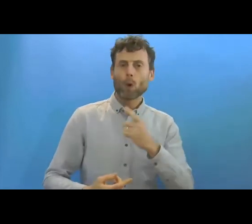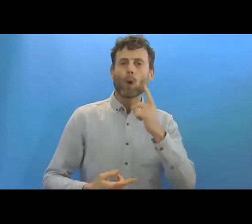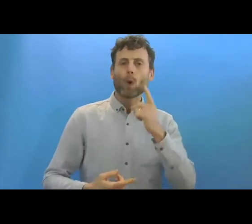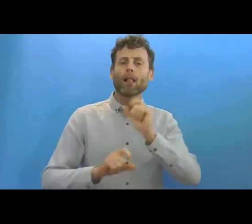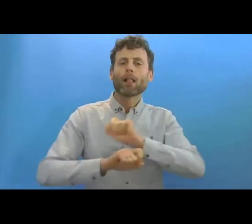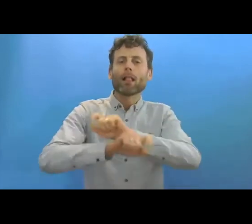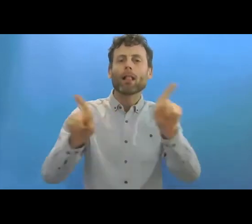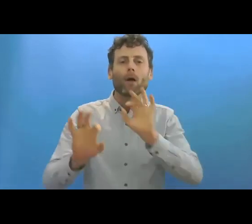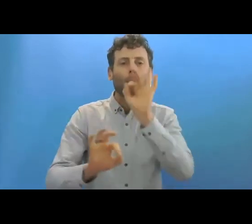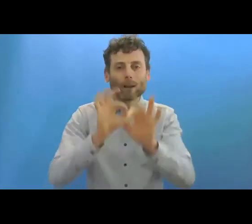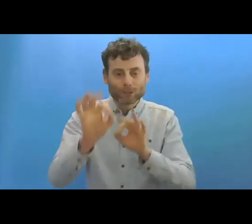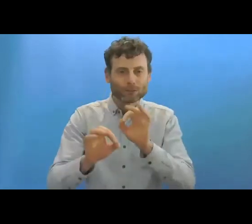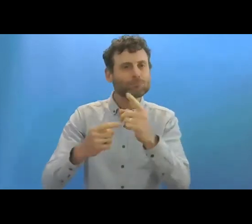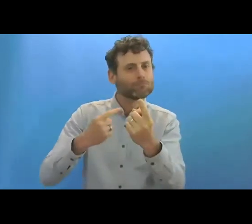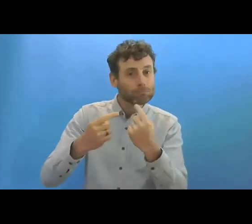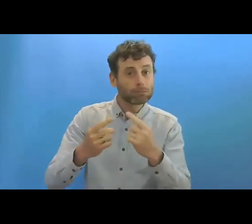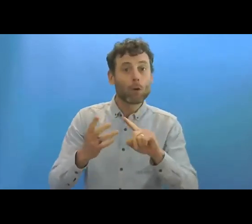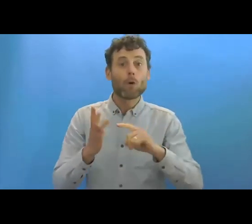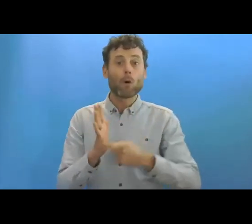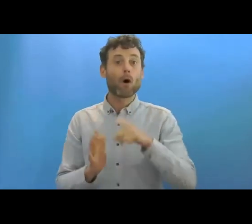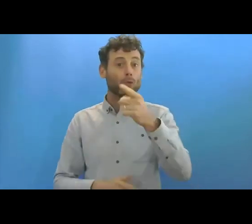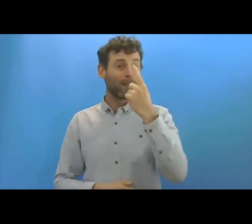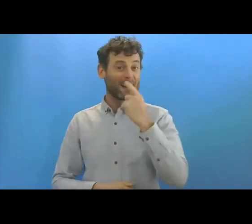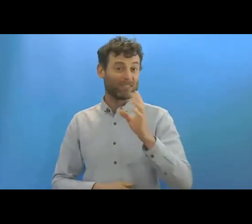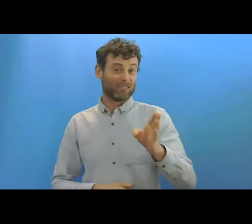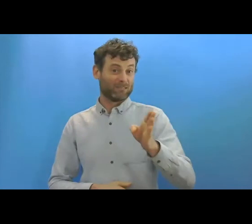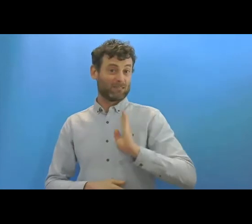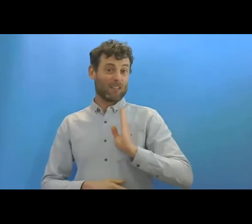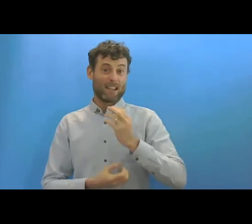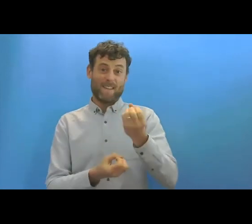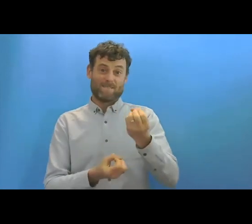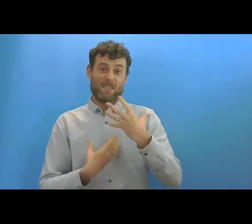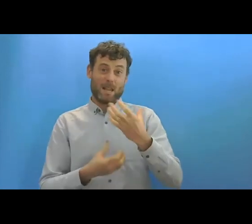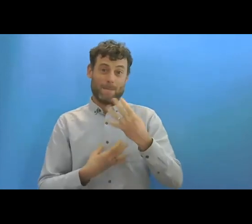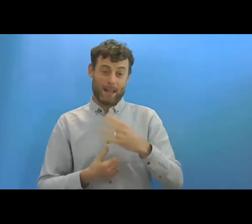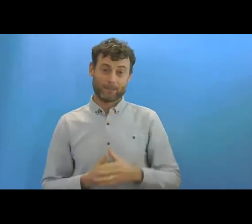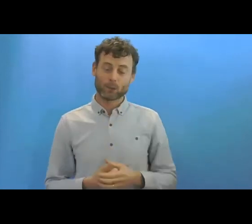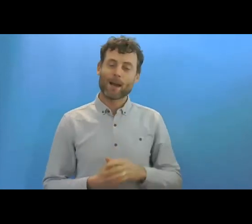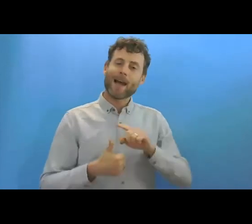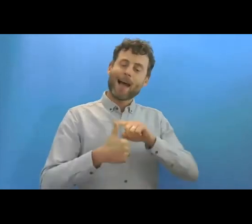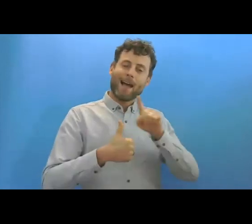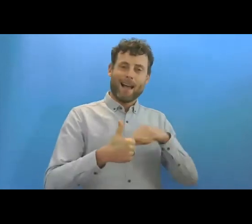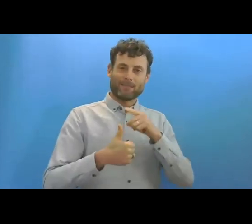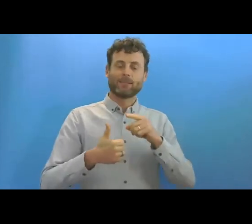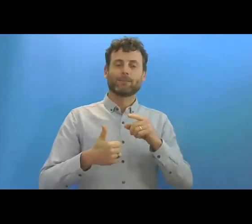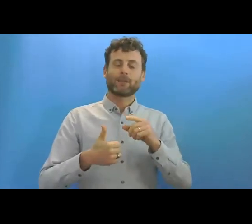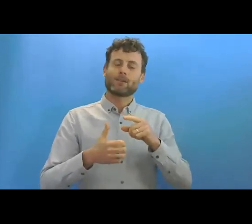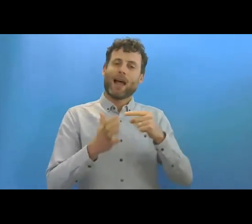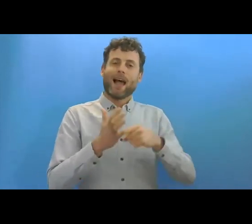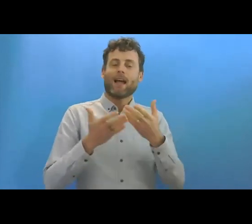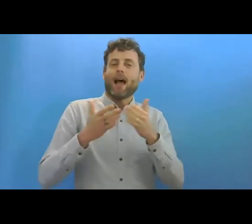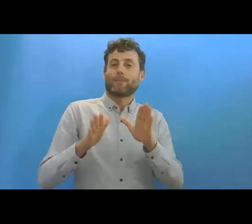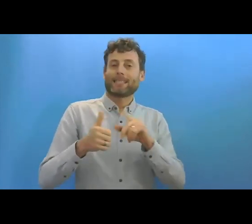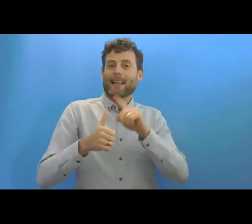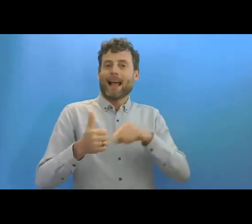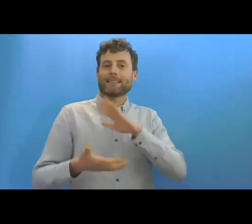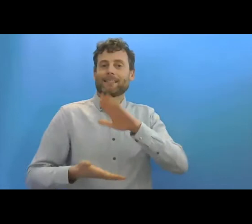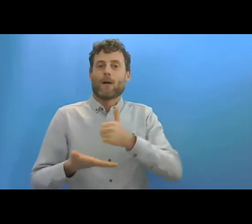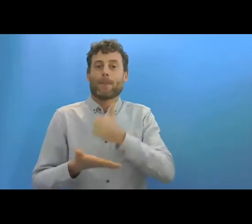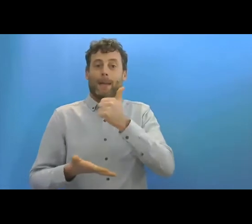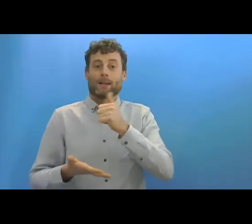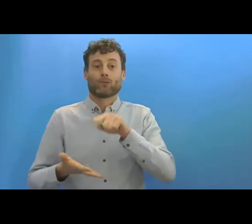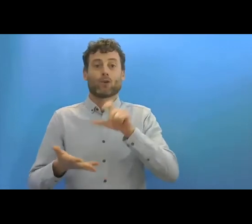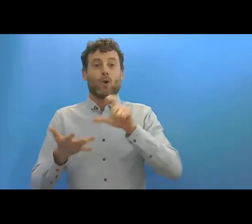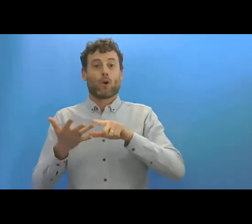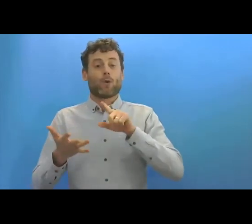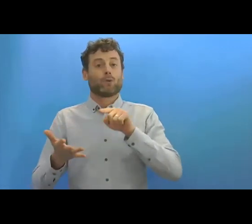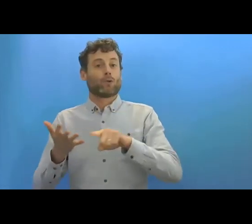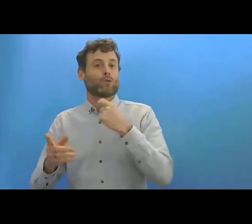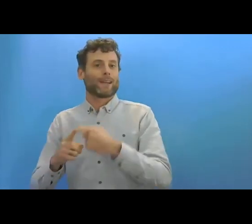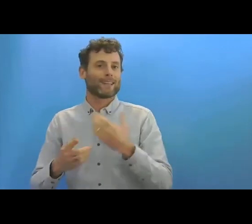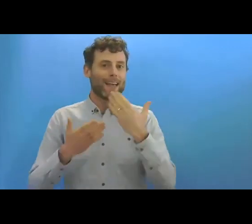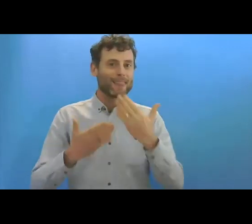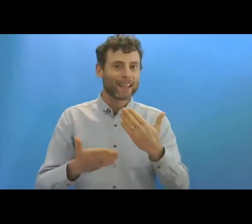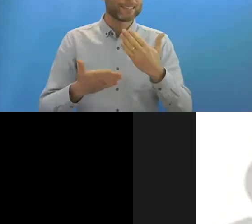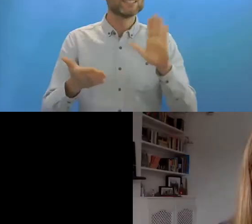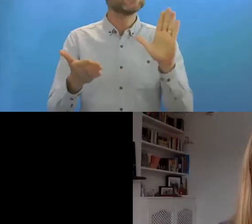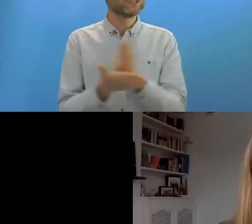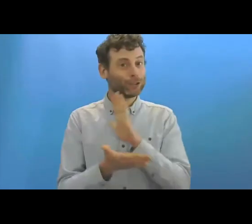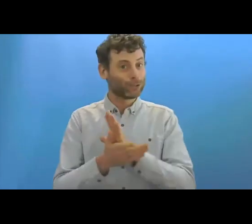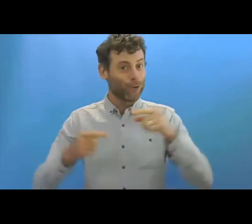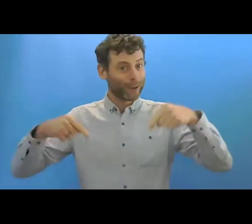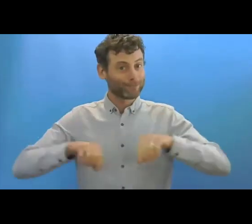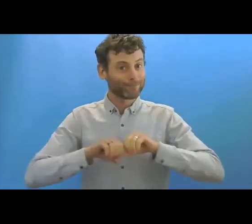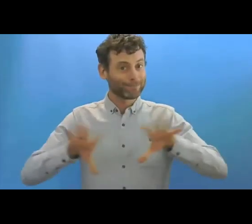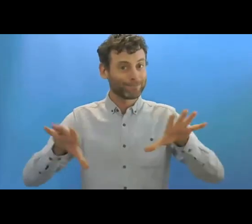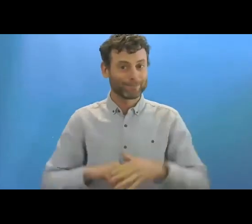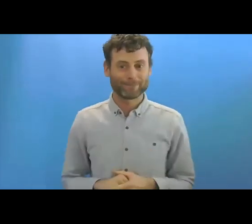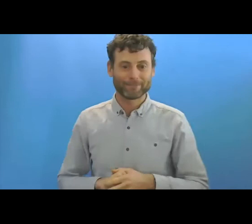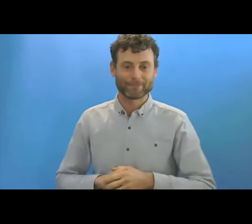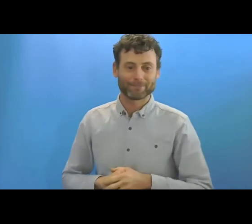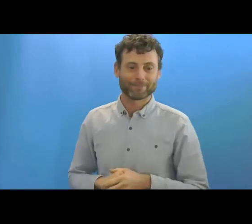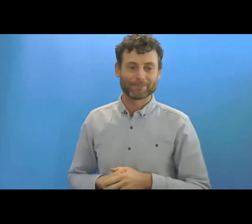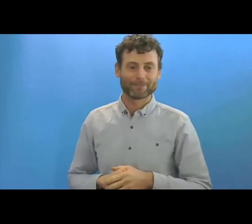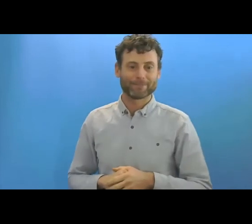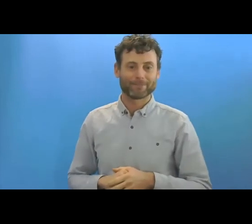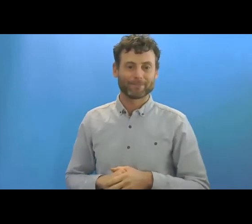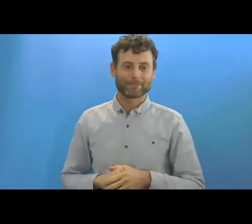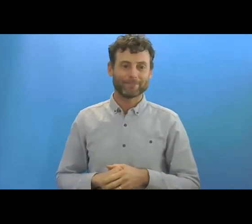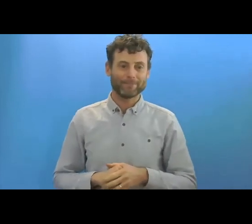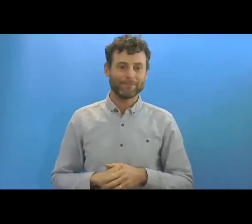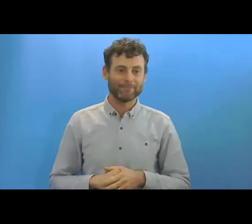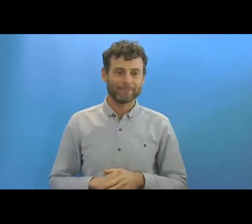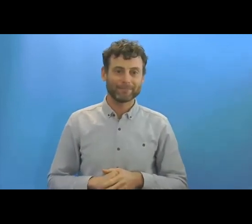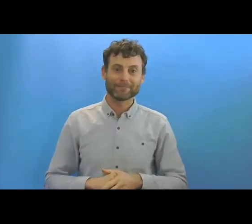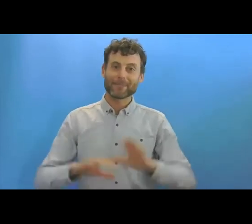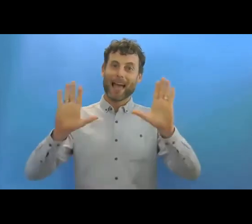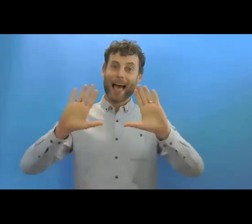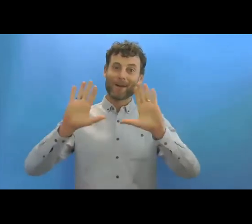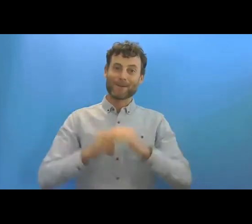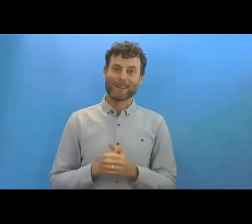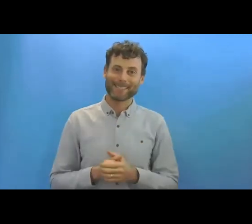Thanks, and enjoy the show!